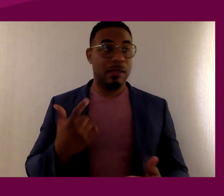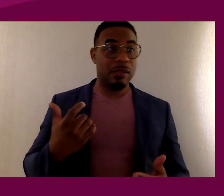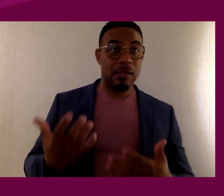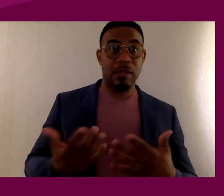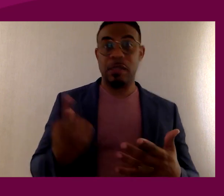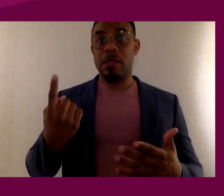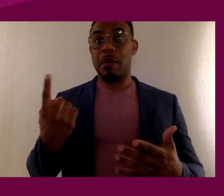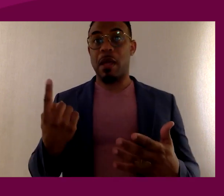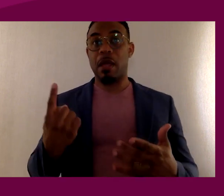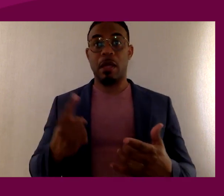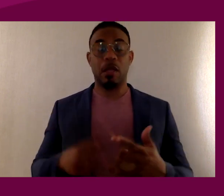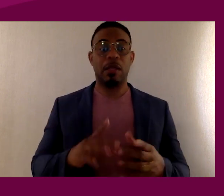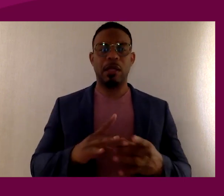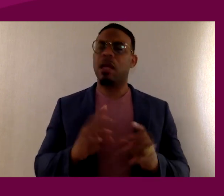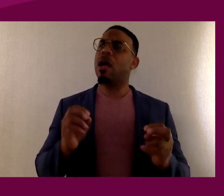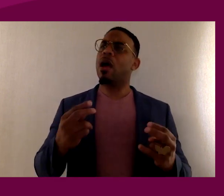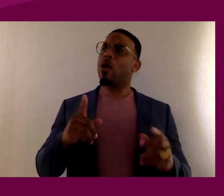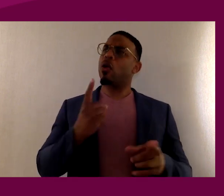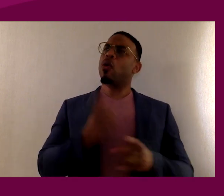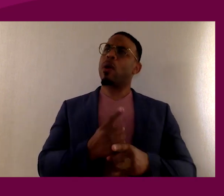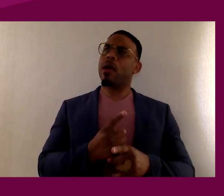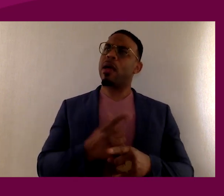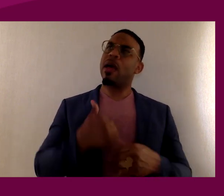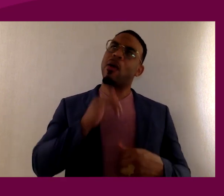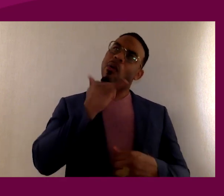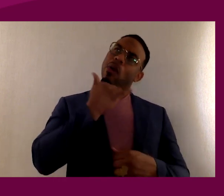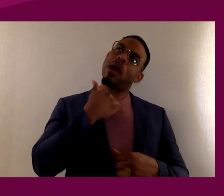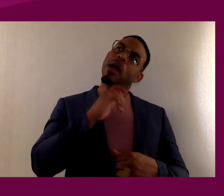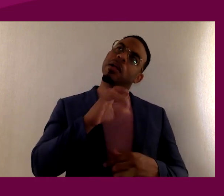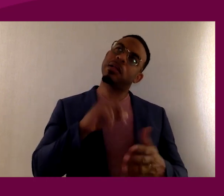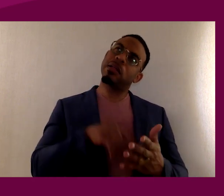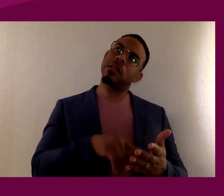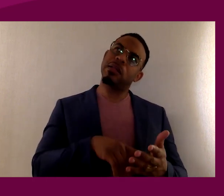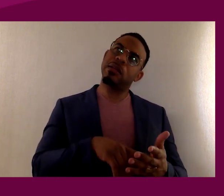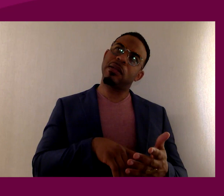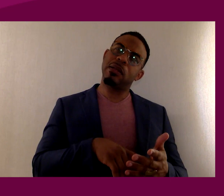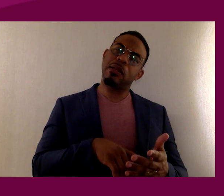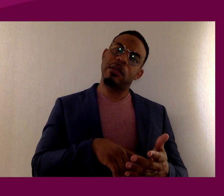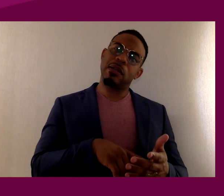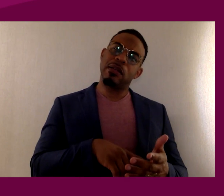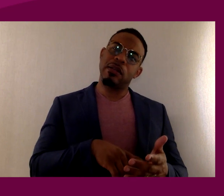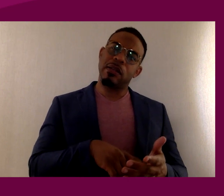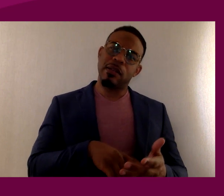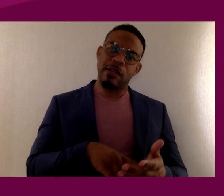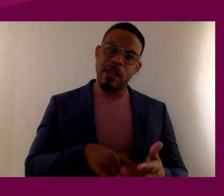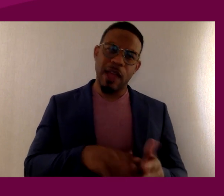Something. Just somebody that says, you're right, I was wrong. I shouldn't have done that.